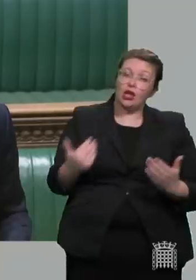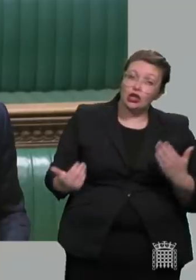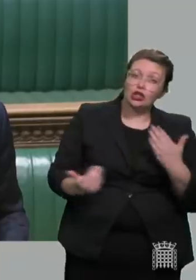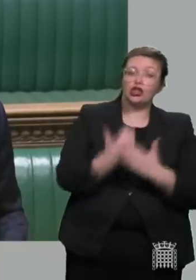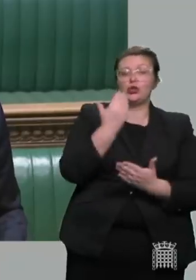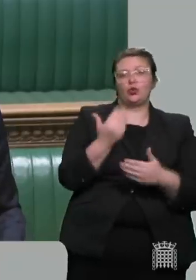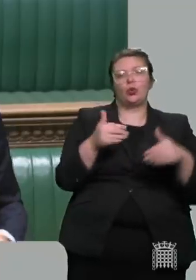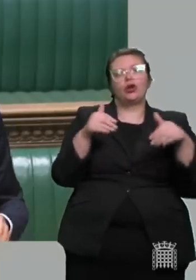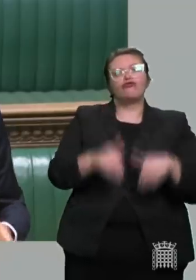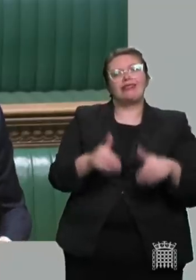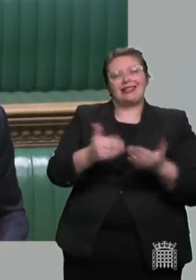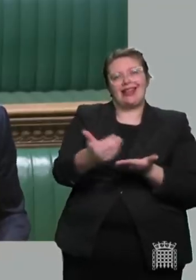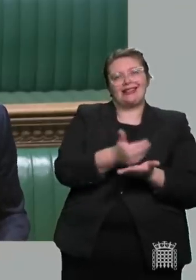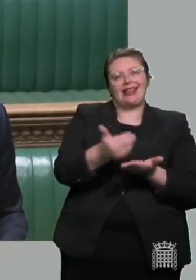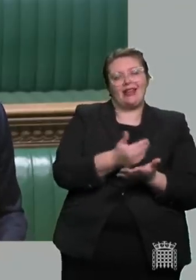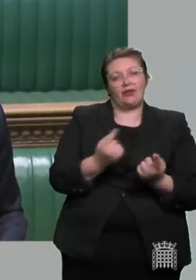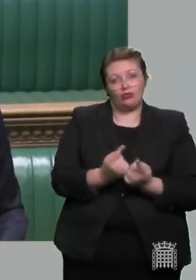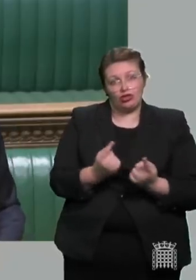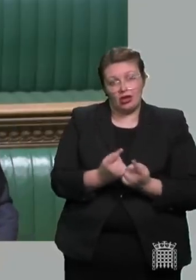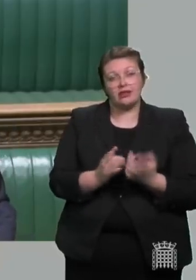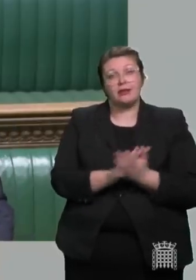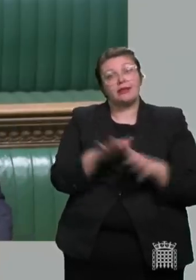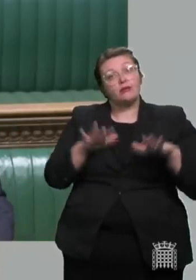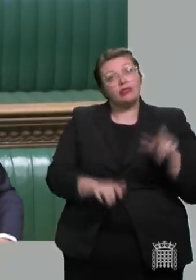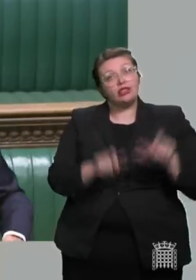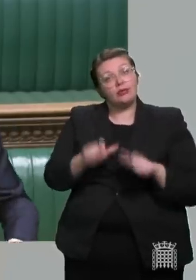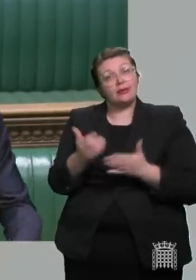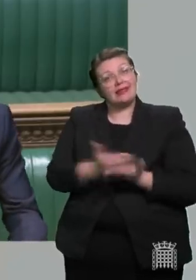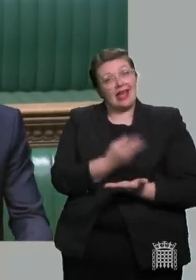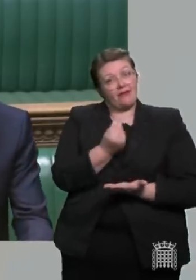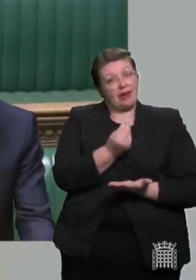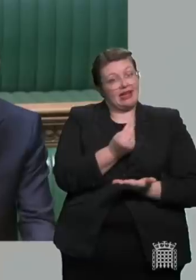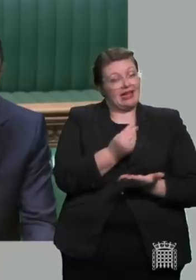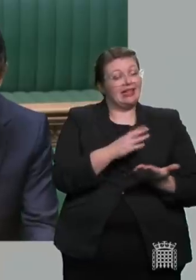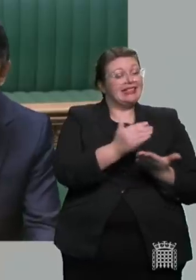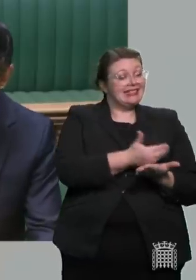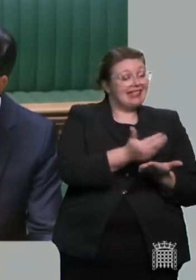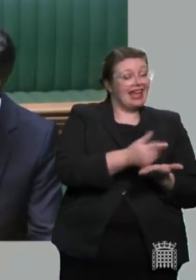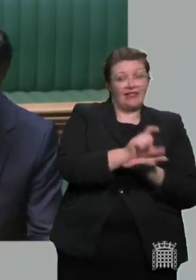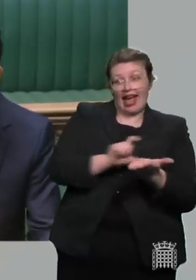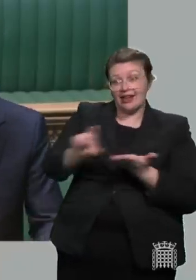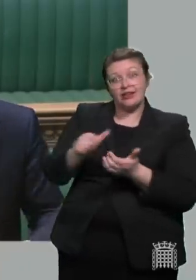product to give all UK savers the chance to support green projects, as my hon. Friend